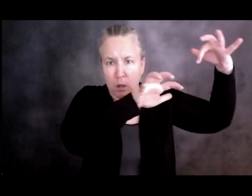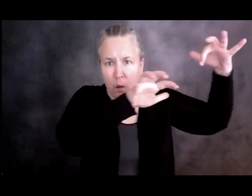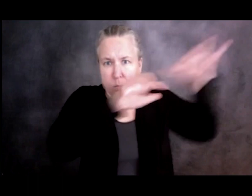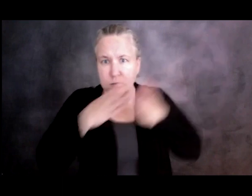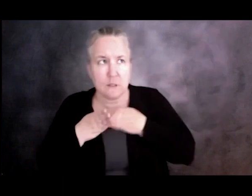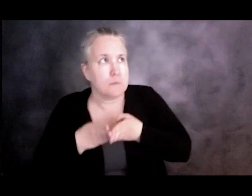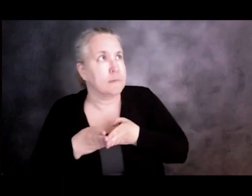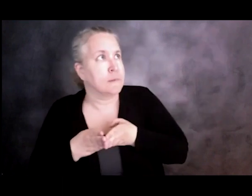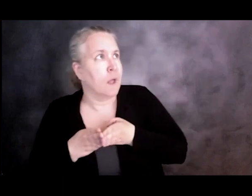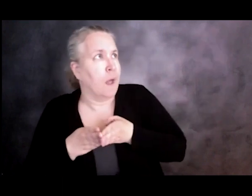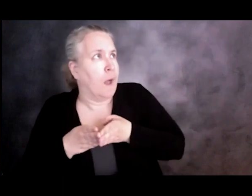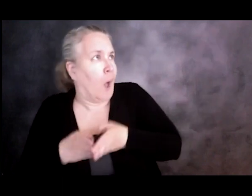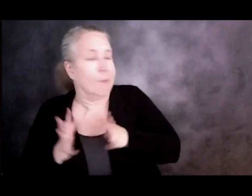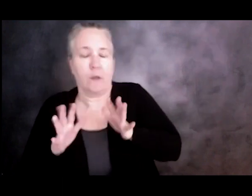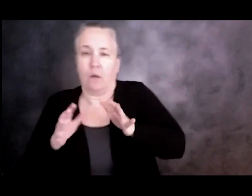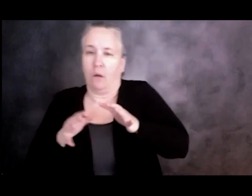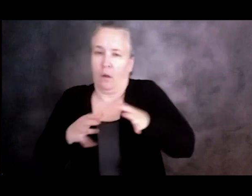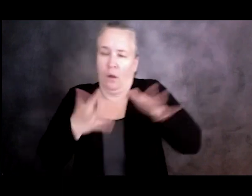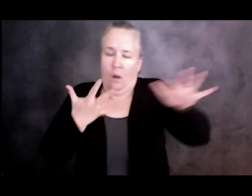Whipped into a frenzy, the wind gained momentum.